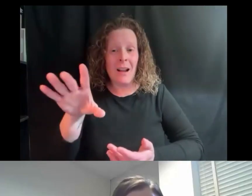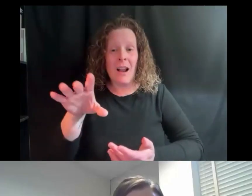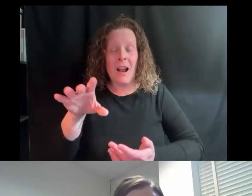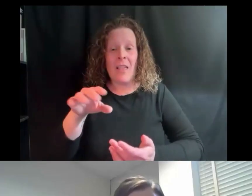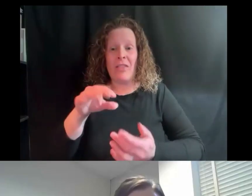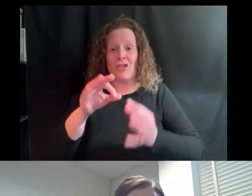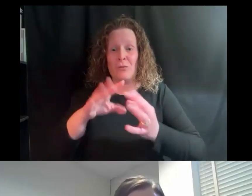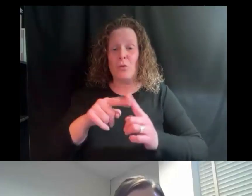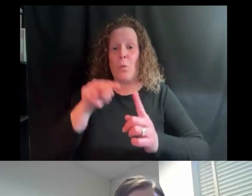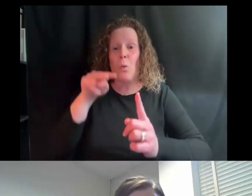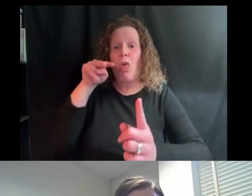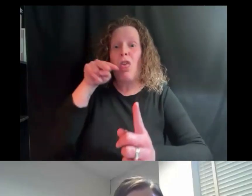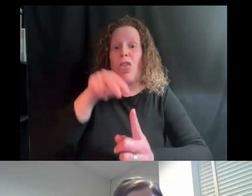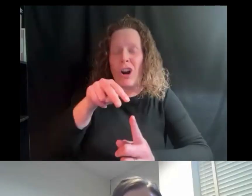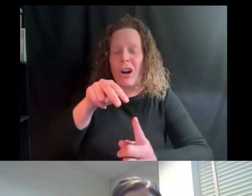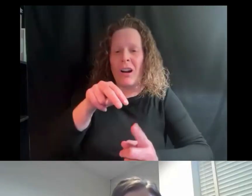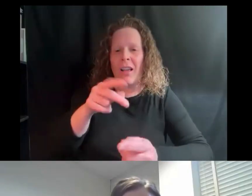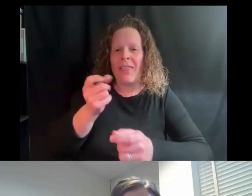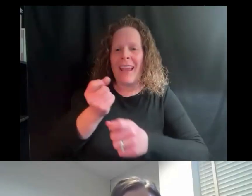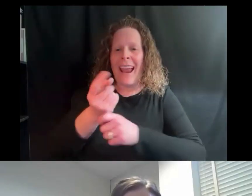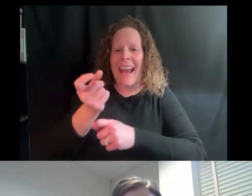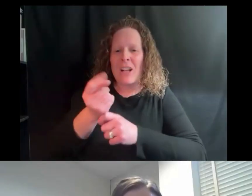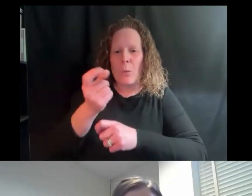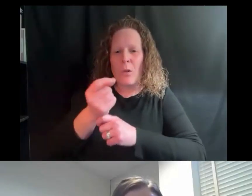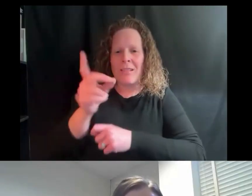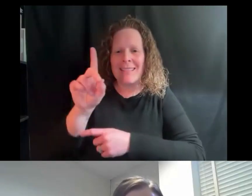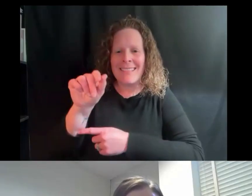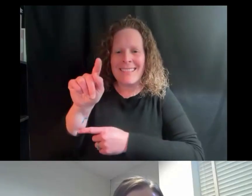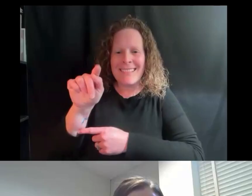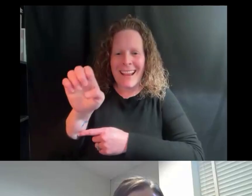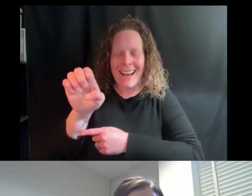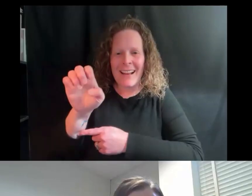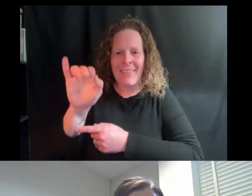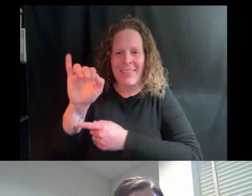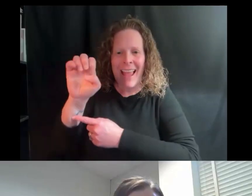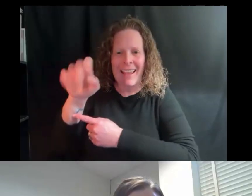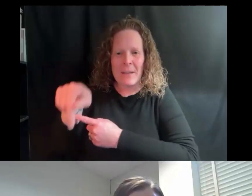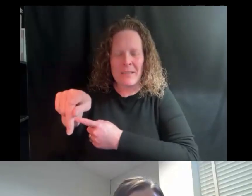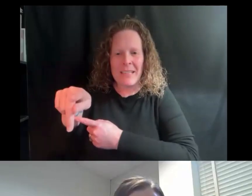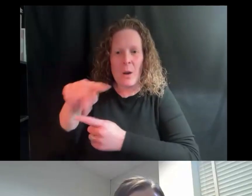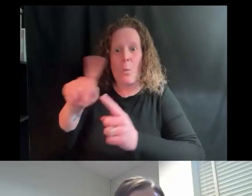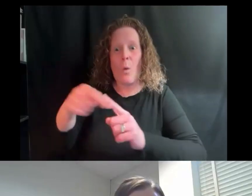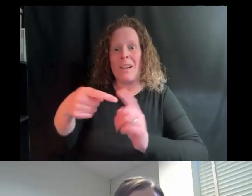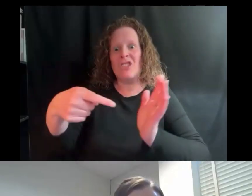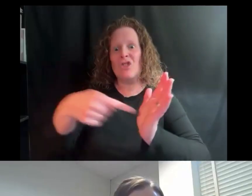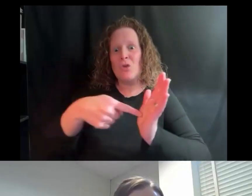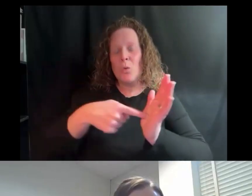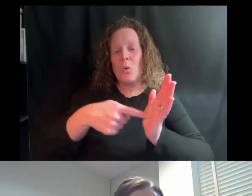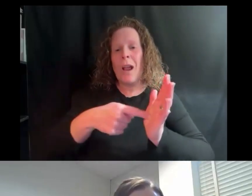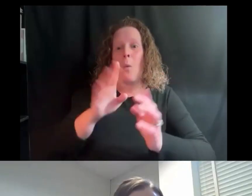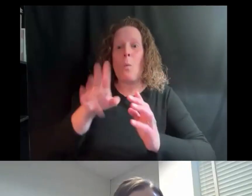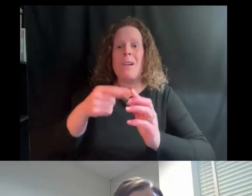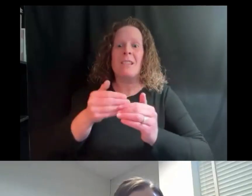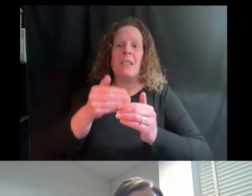the learning plans are. And I also suggest to interpreters to look at the annual date for the IEP